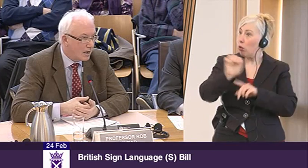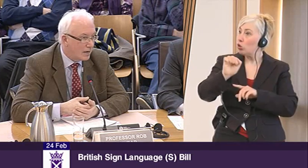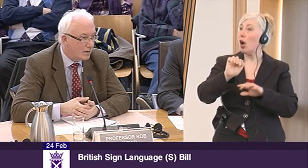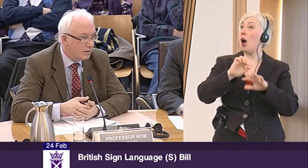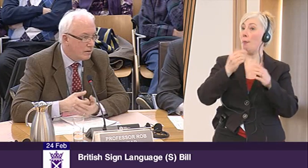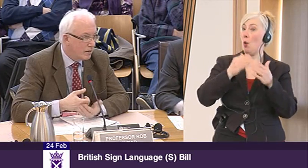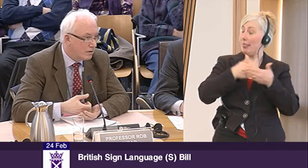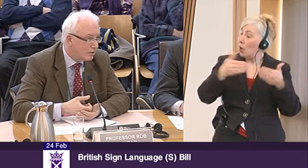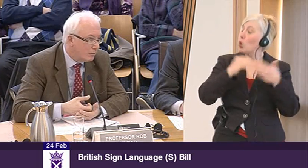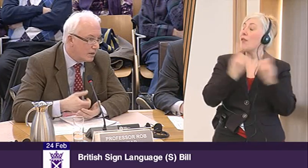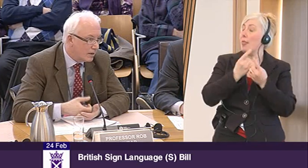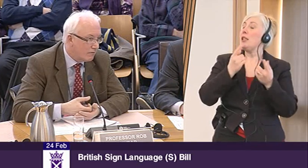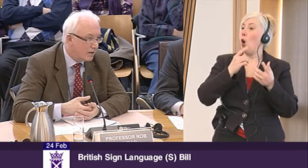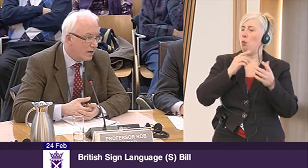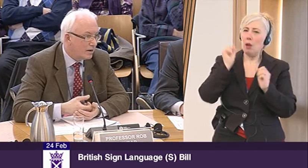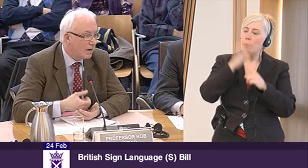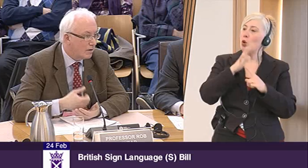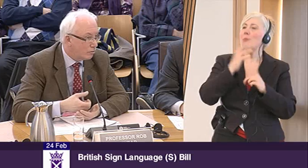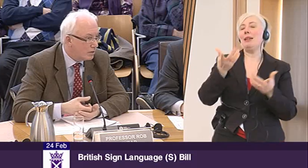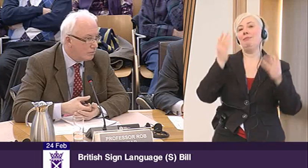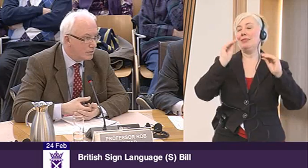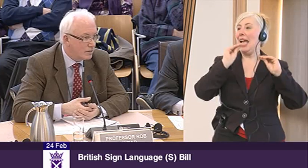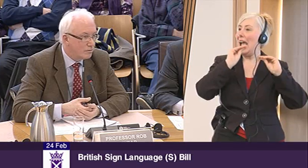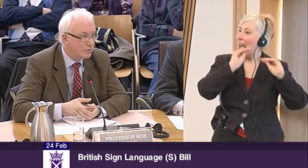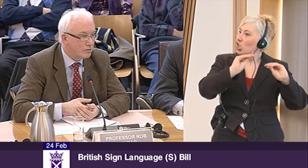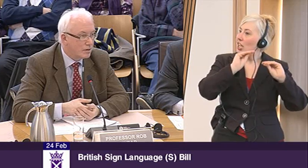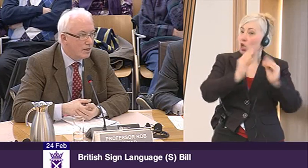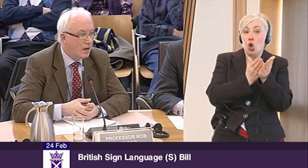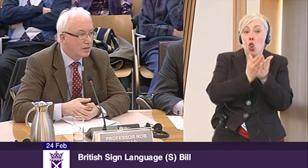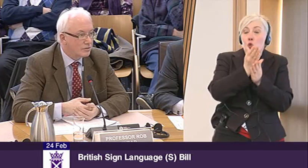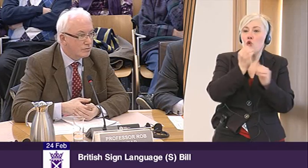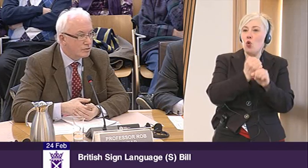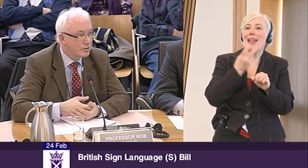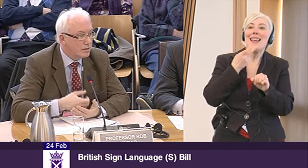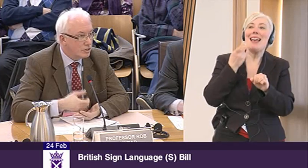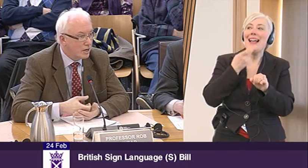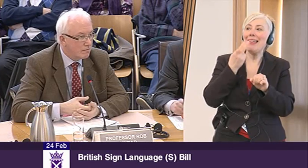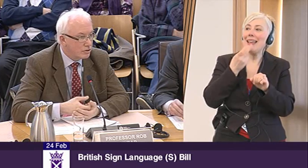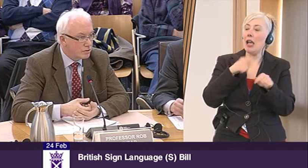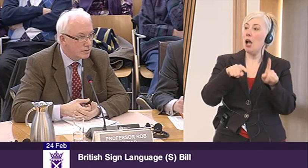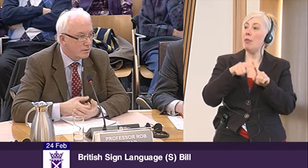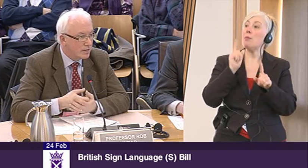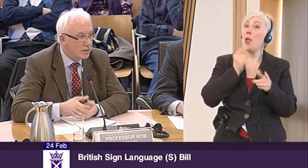Education in Gaelic, learners of the language and also services—how we can deliver better